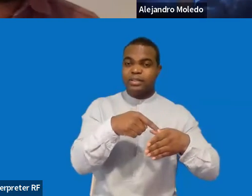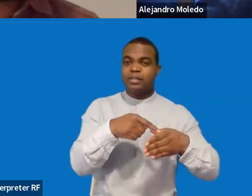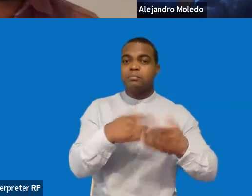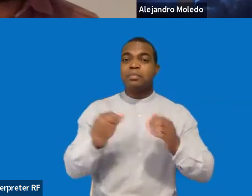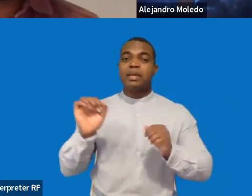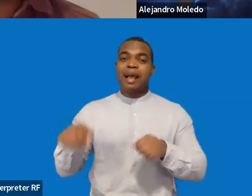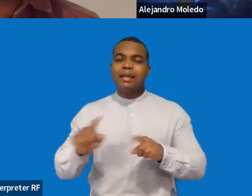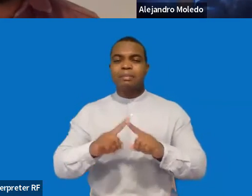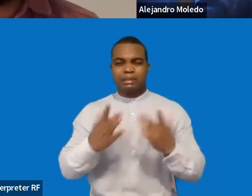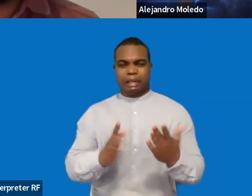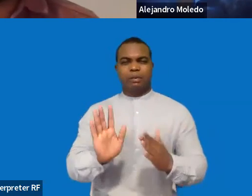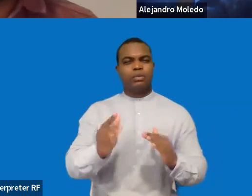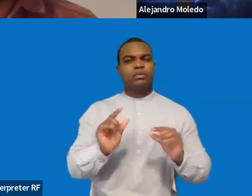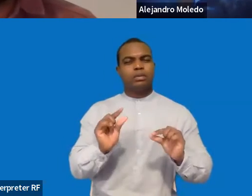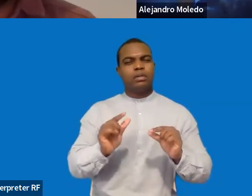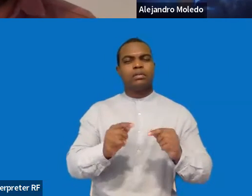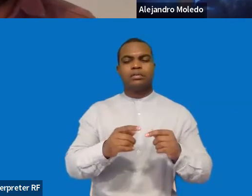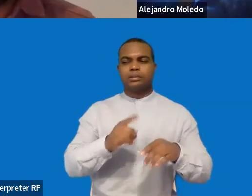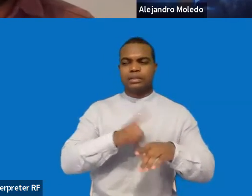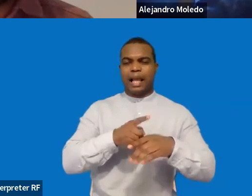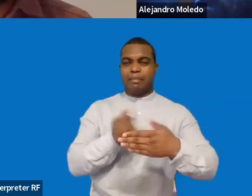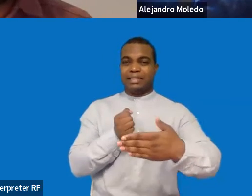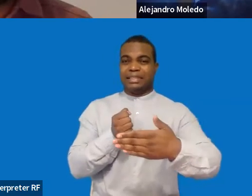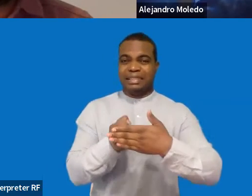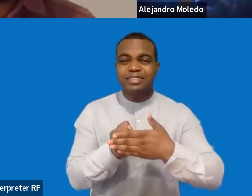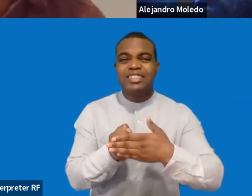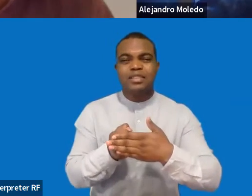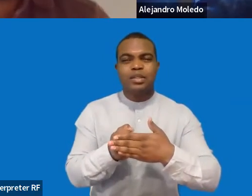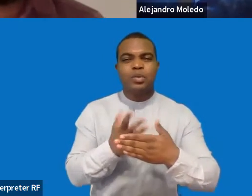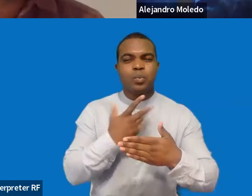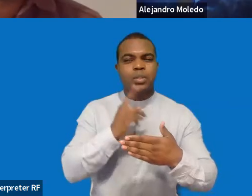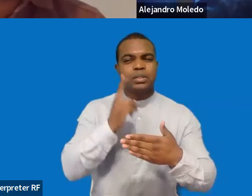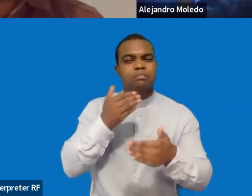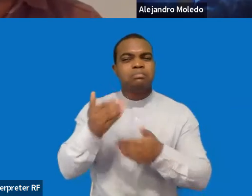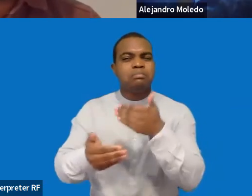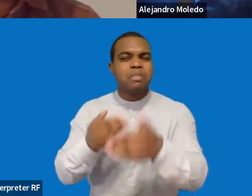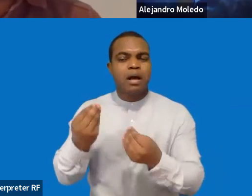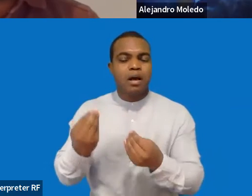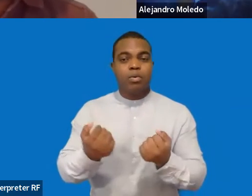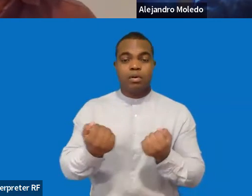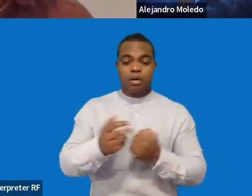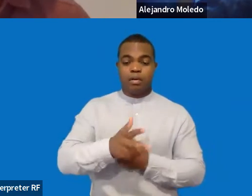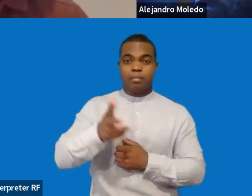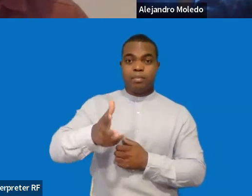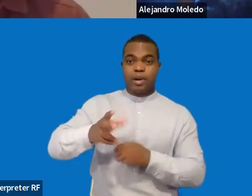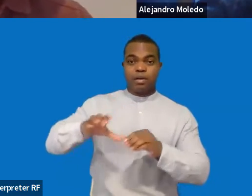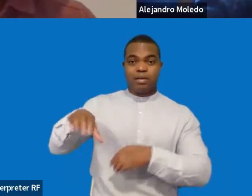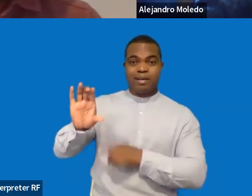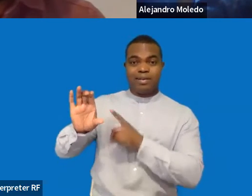But the conditions for parking will remain at national level. Different countries might have different conditions.